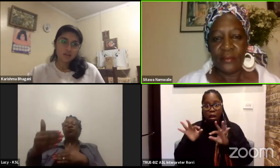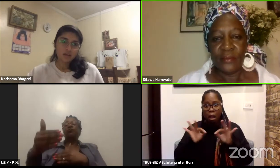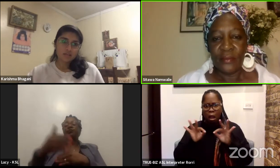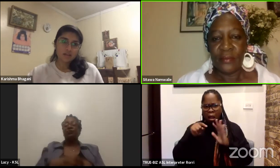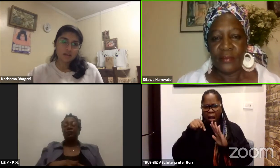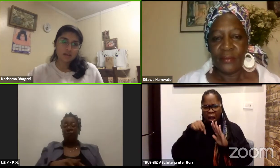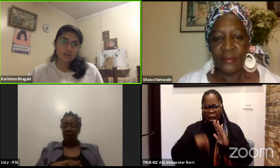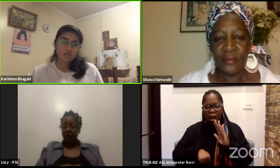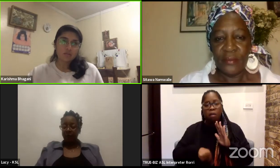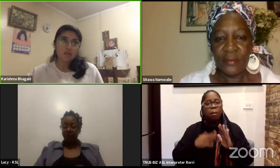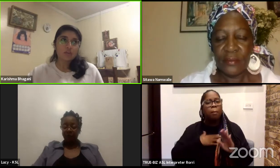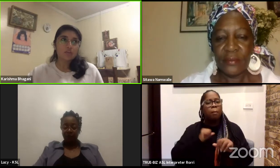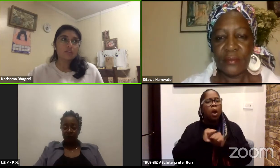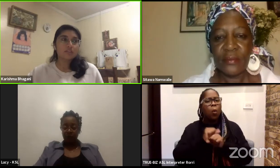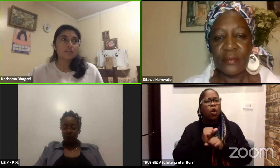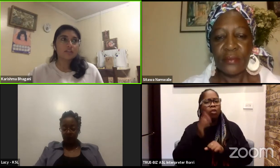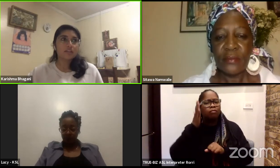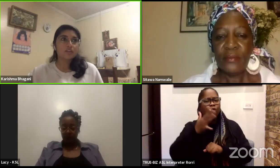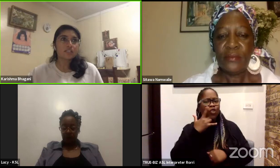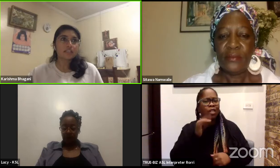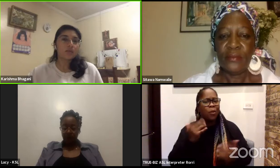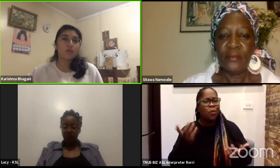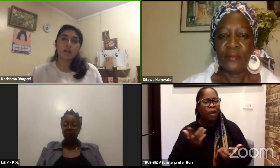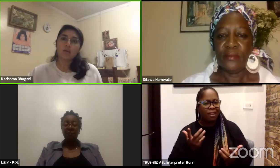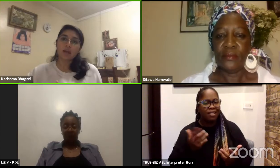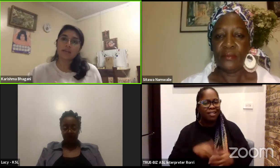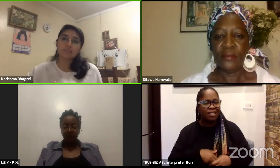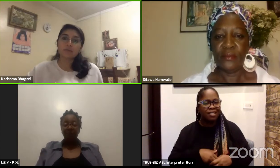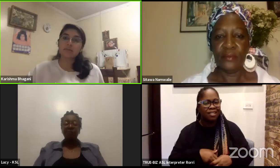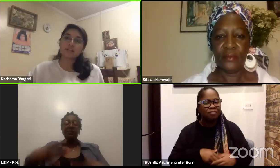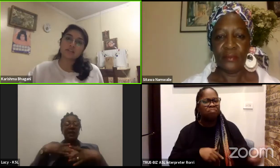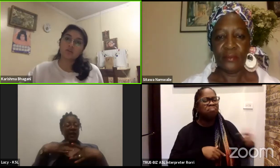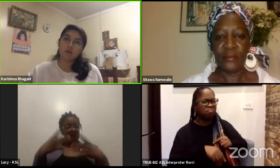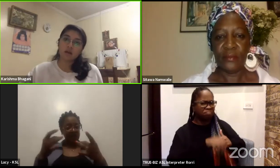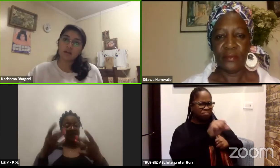Yeah, yeah. There's a very interesting thing when I'm experiencing your work